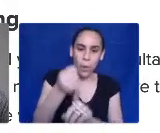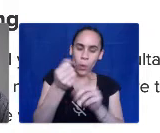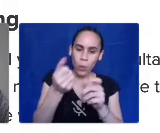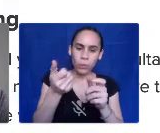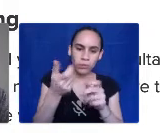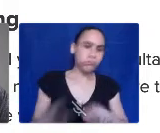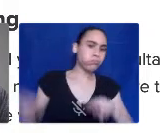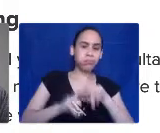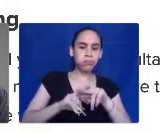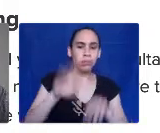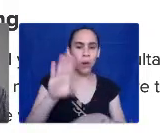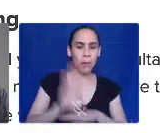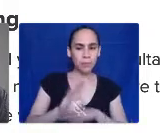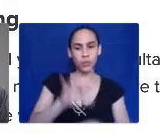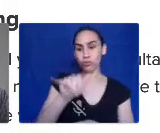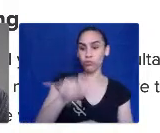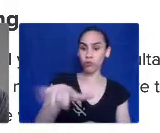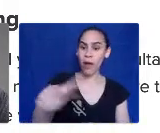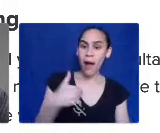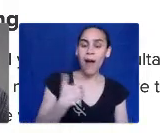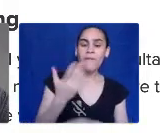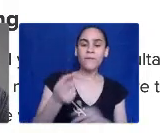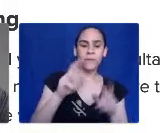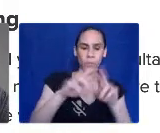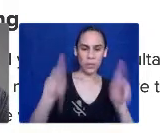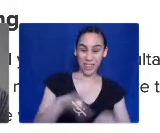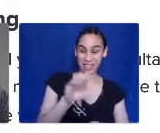had a question about resumes created on canva canva can be a wonderful tool again most people